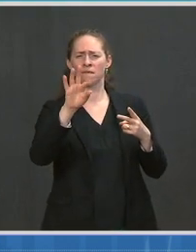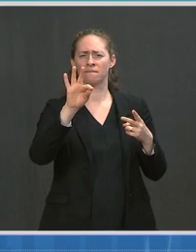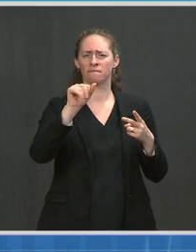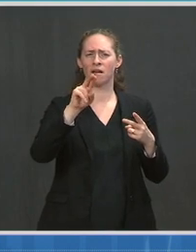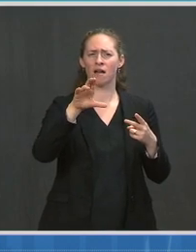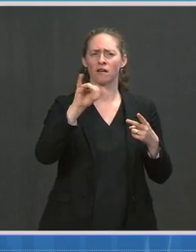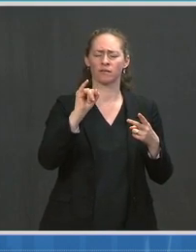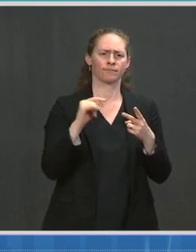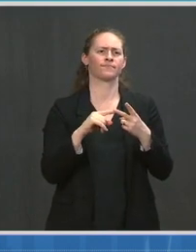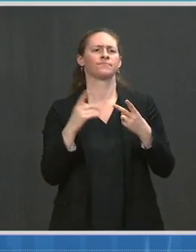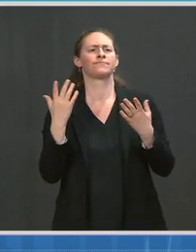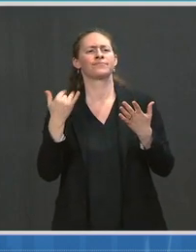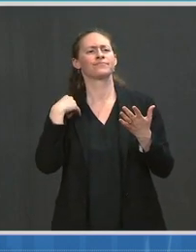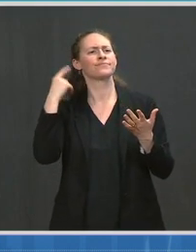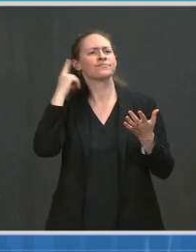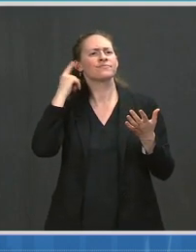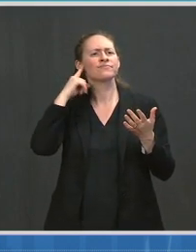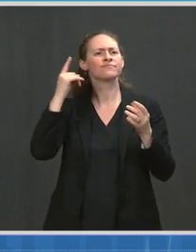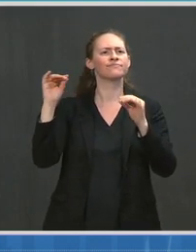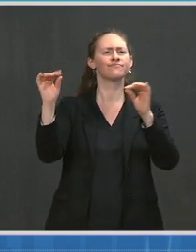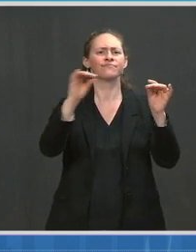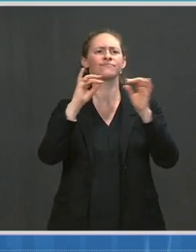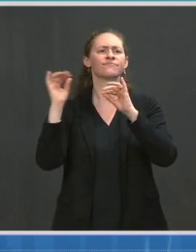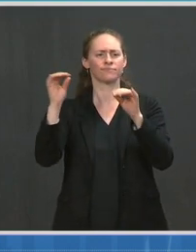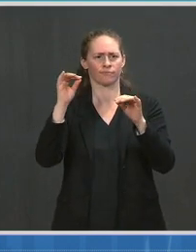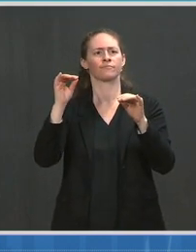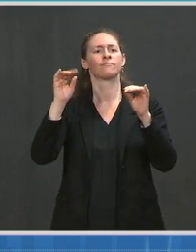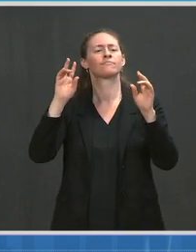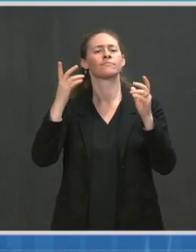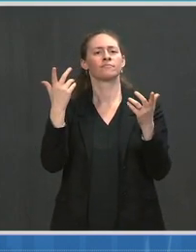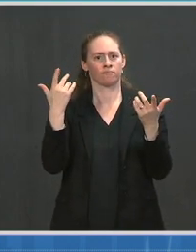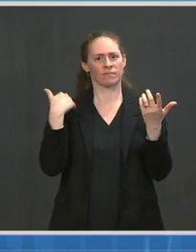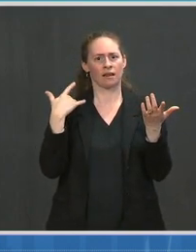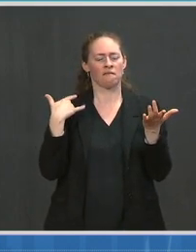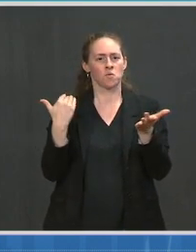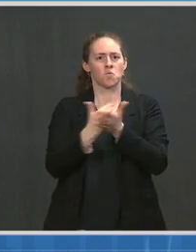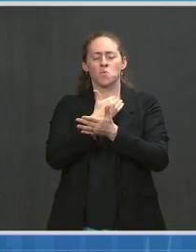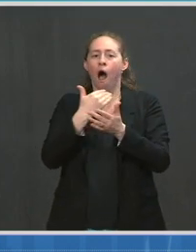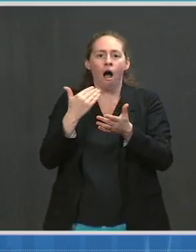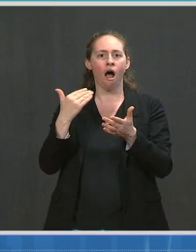People who are vaccinated, but then getting sick. Minneapolis reporting there have been